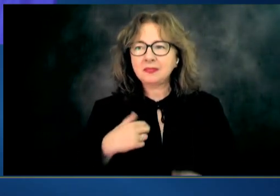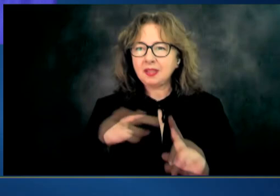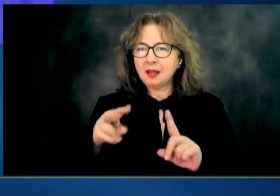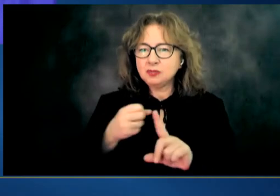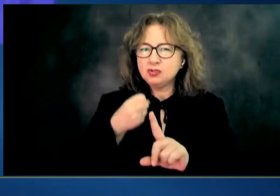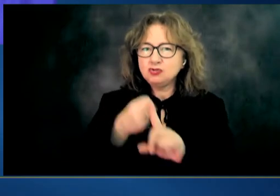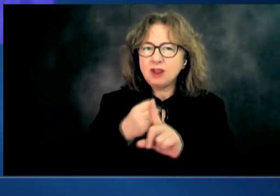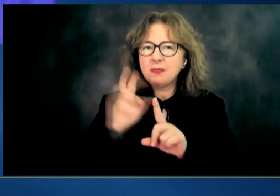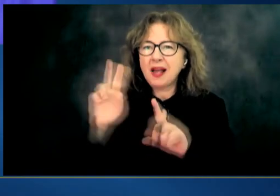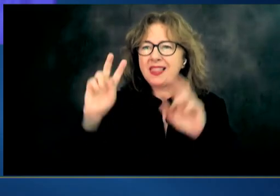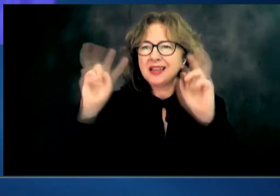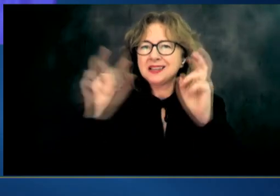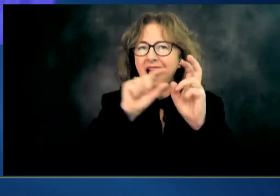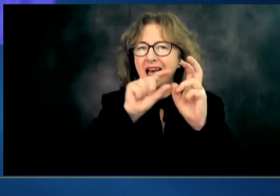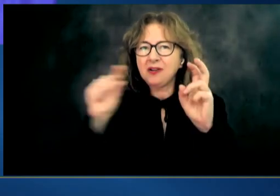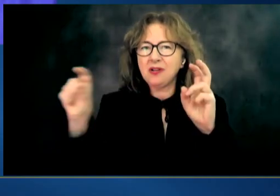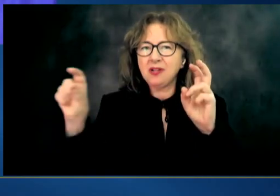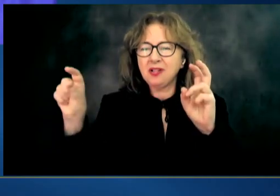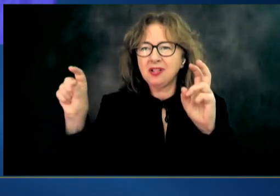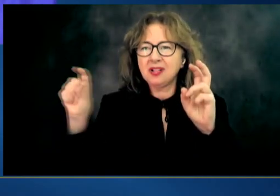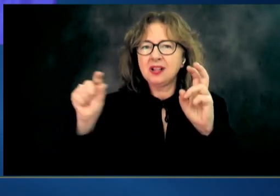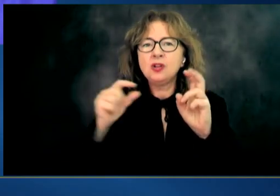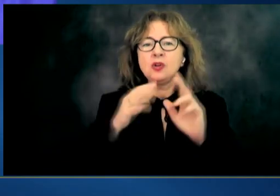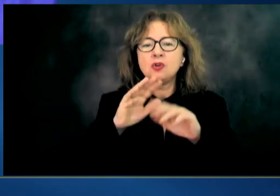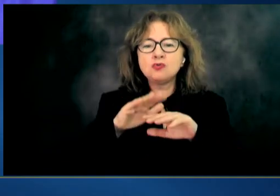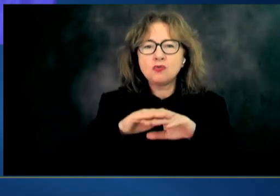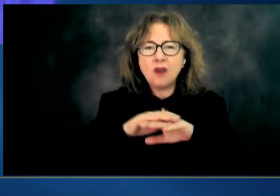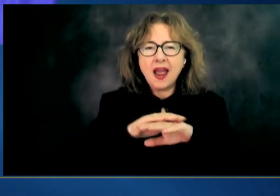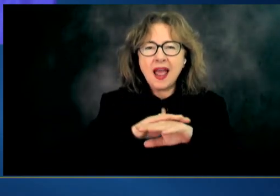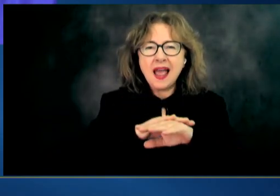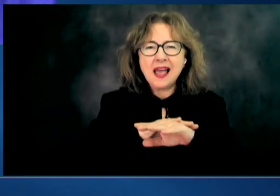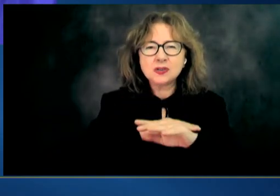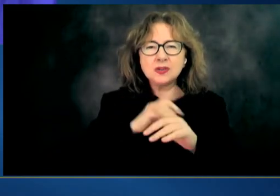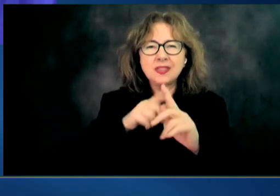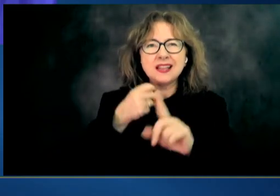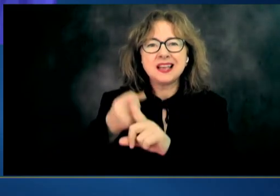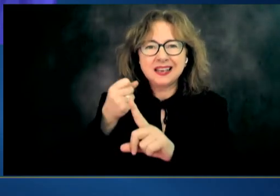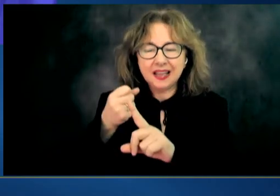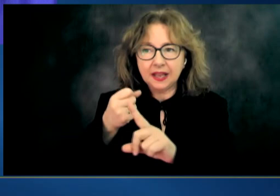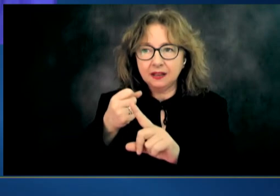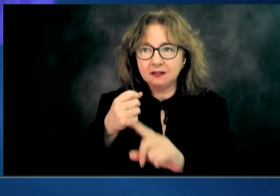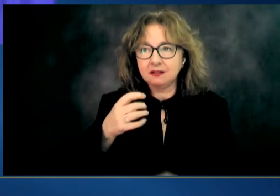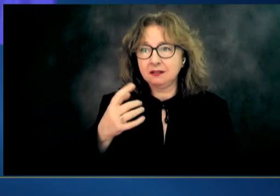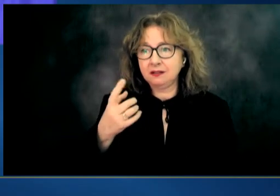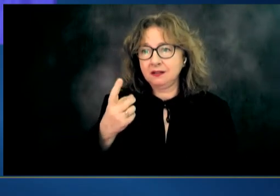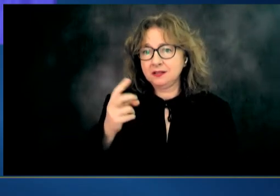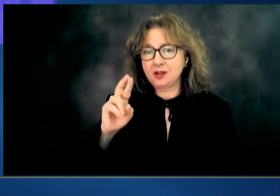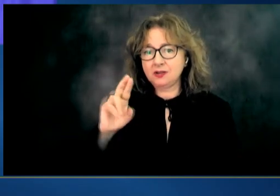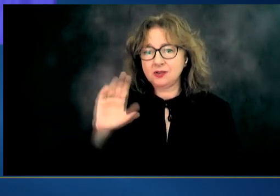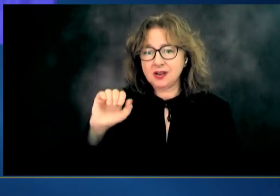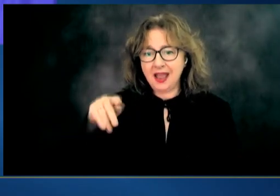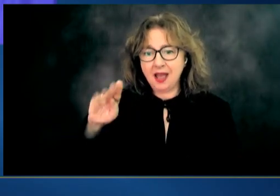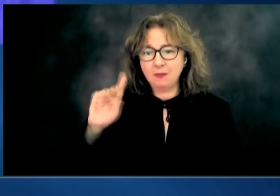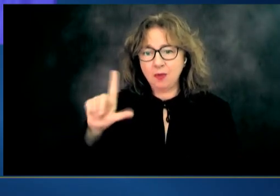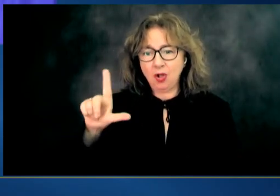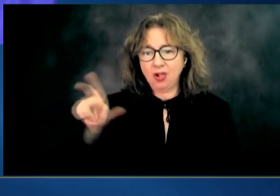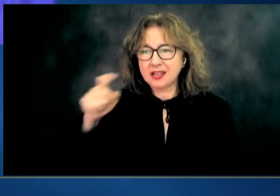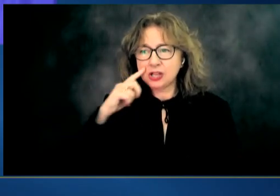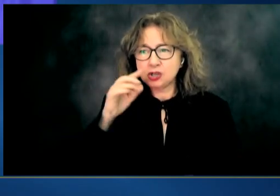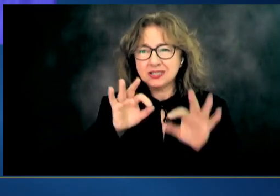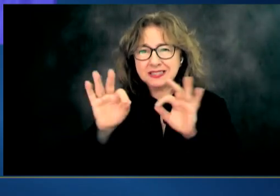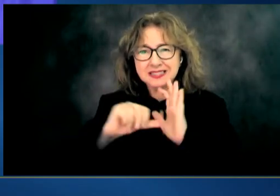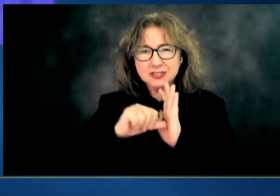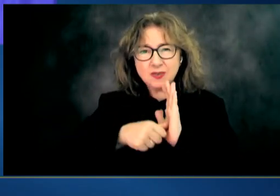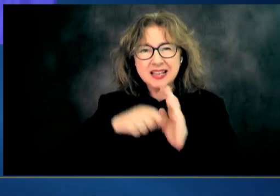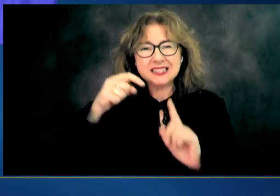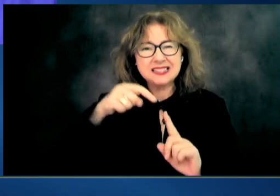is gradually, then suddenly. And Dr. Campbell expressed just now the importance of a village